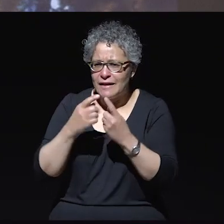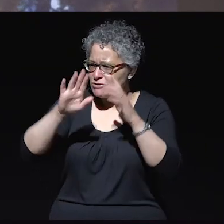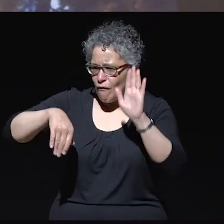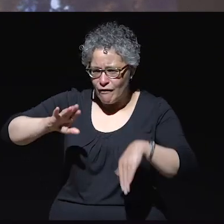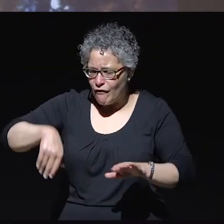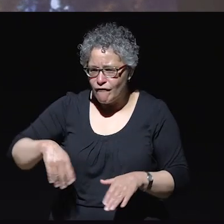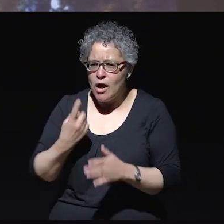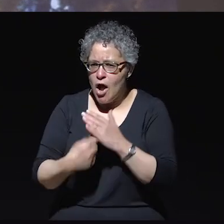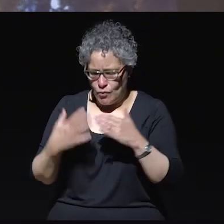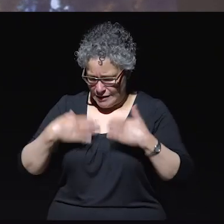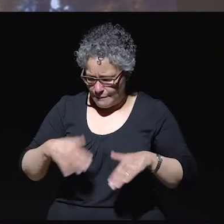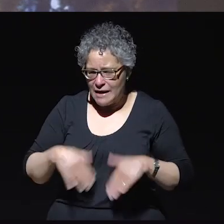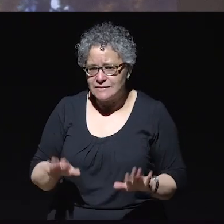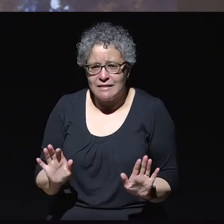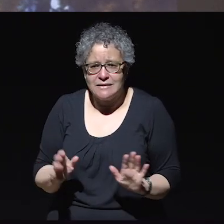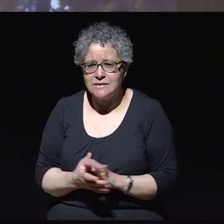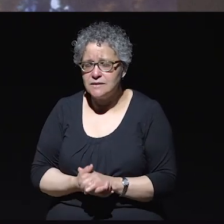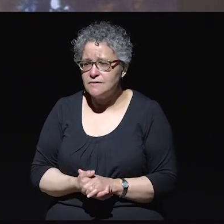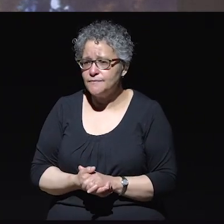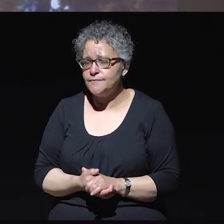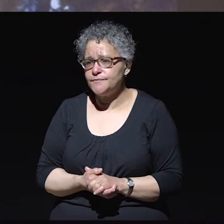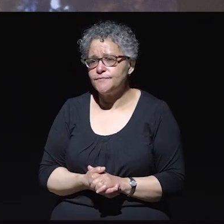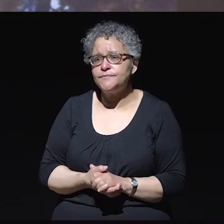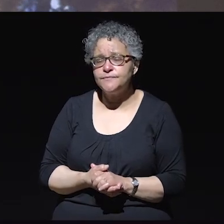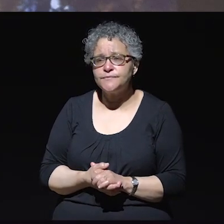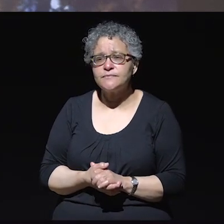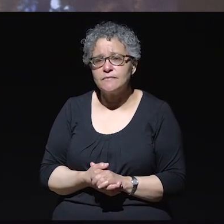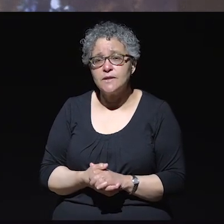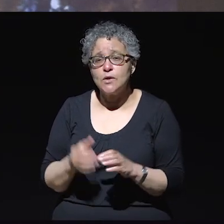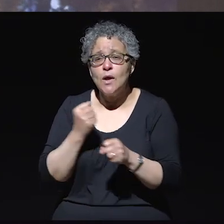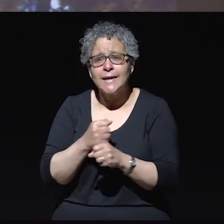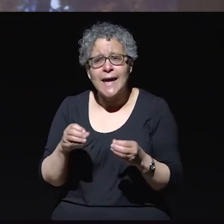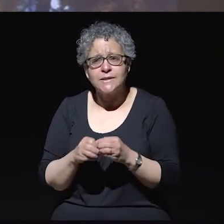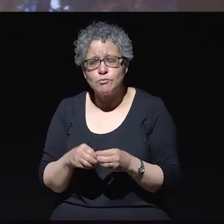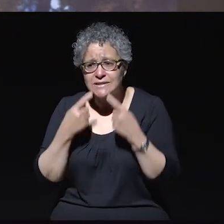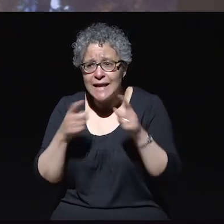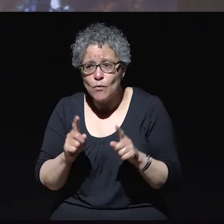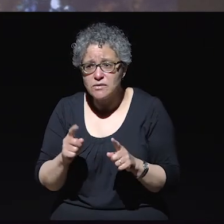on the paintings in the centre and to the left. So, is Gainsborough saying, "I'm not going to follow the route